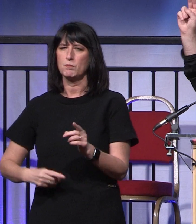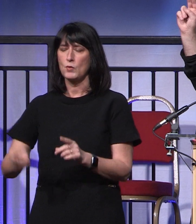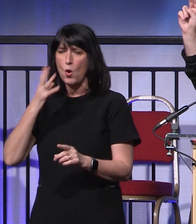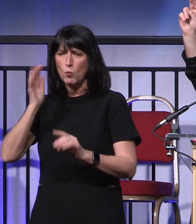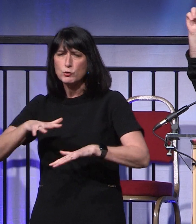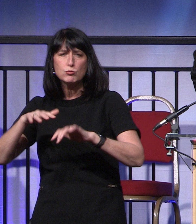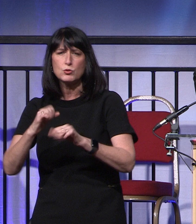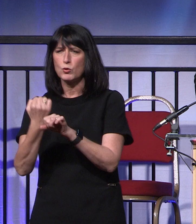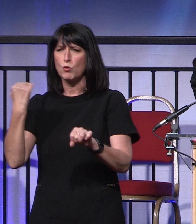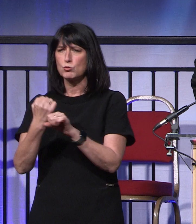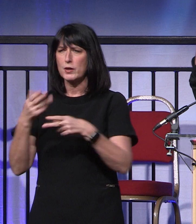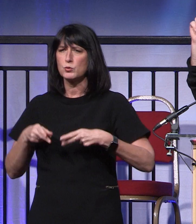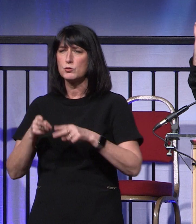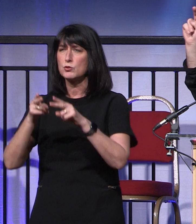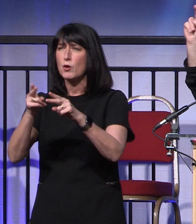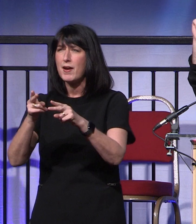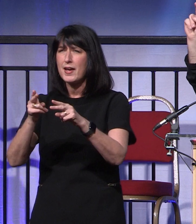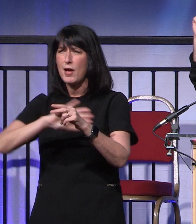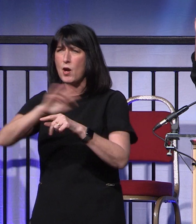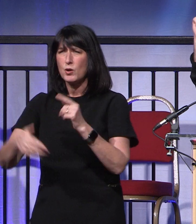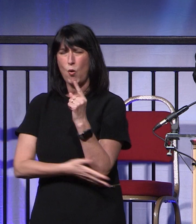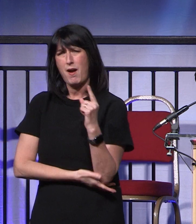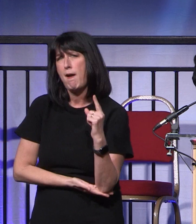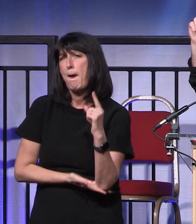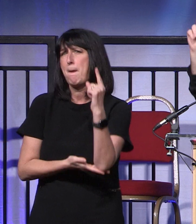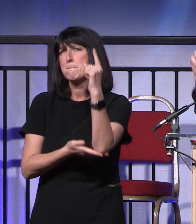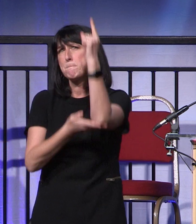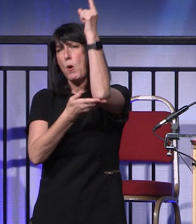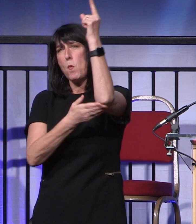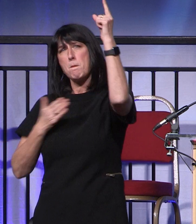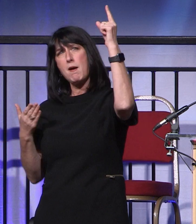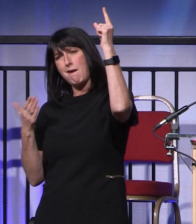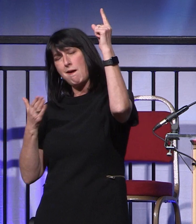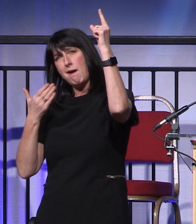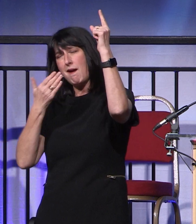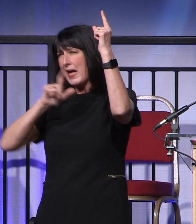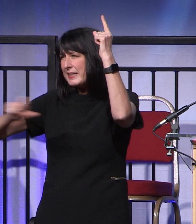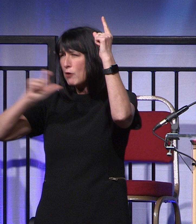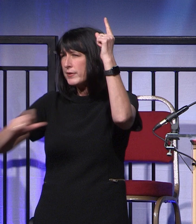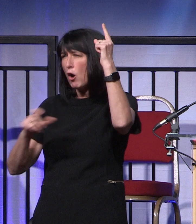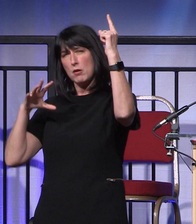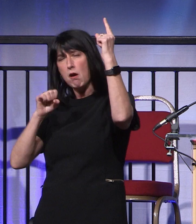and no matter what happens keep looking at your goal never lose sight of it and